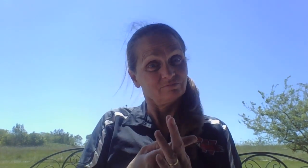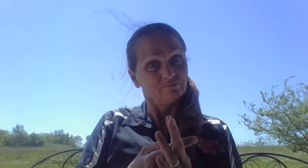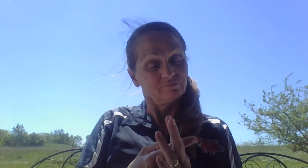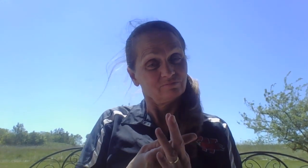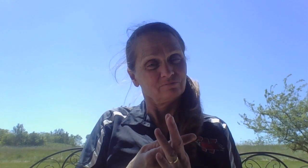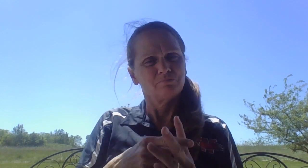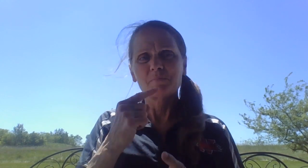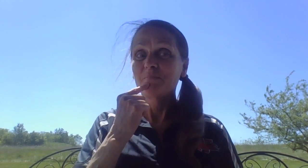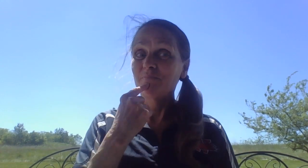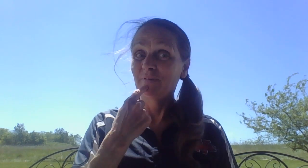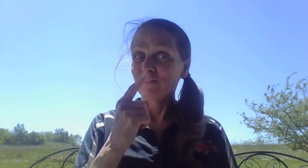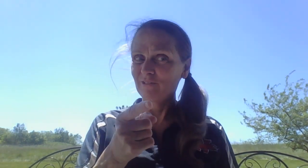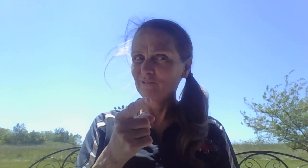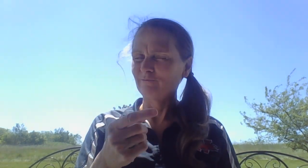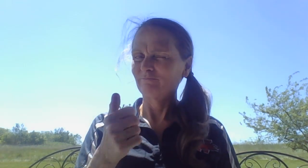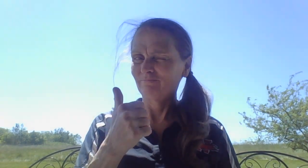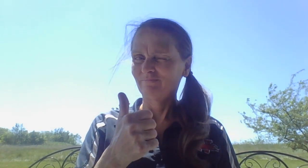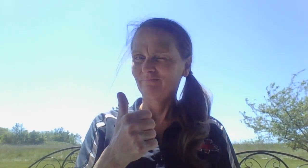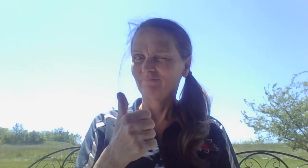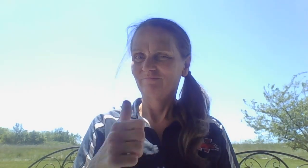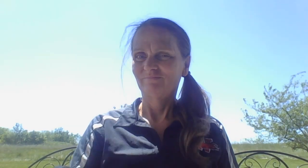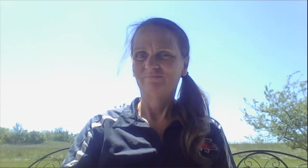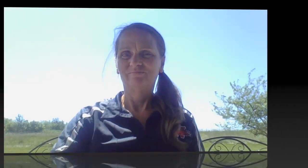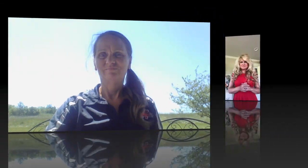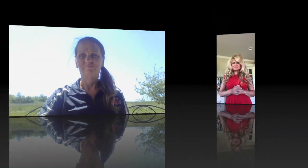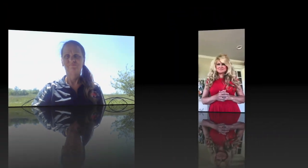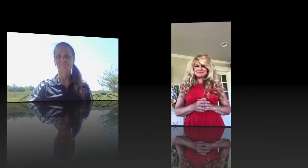Miss you!